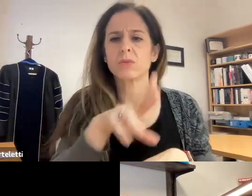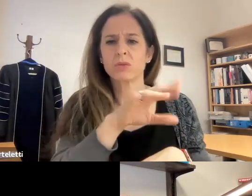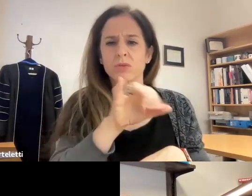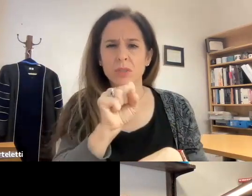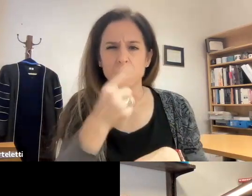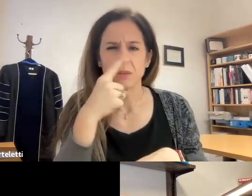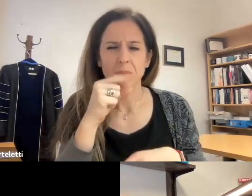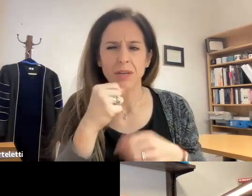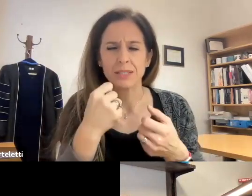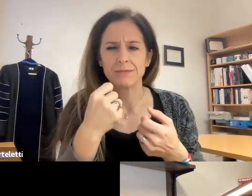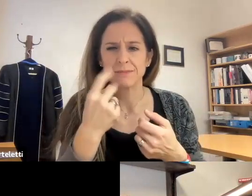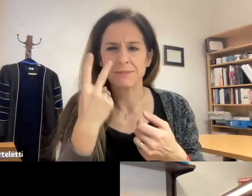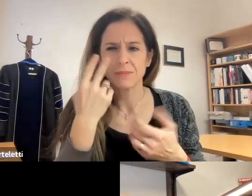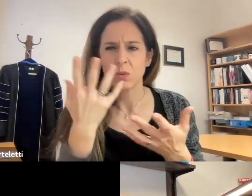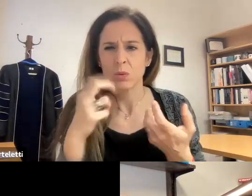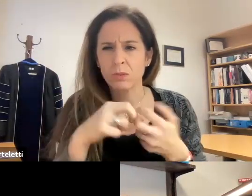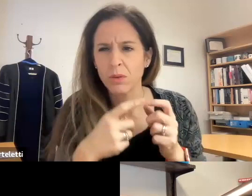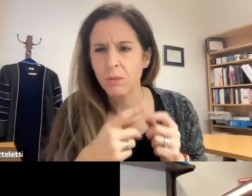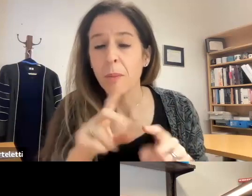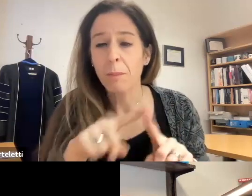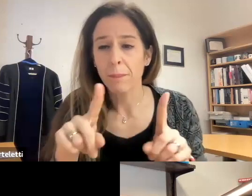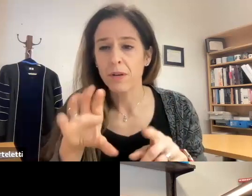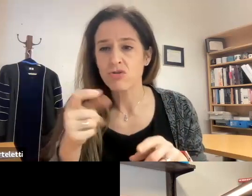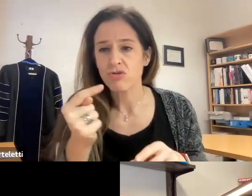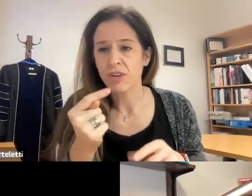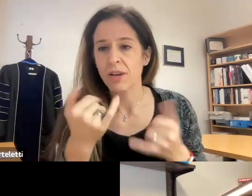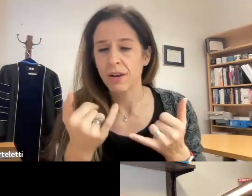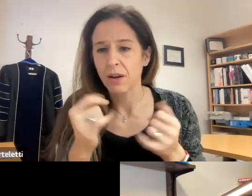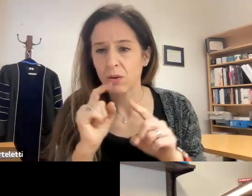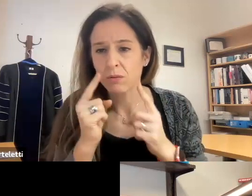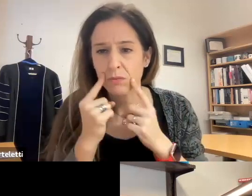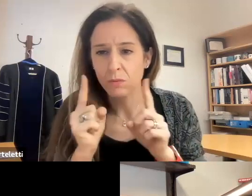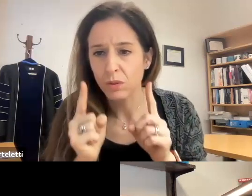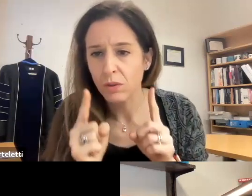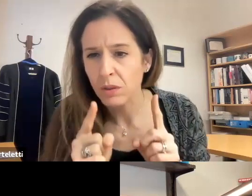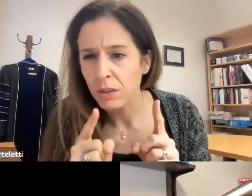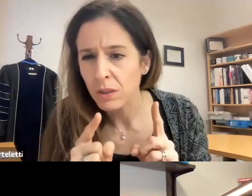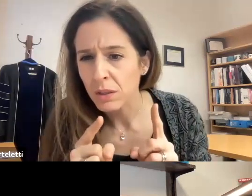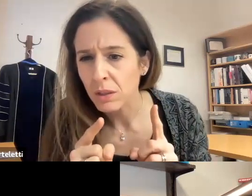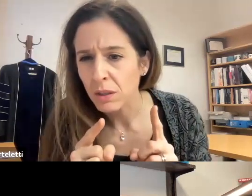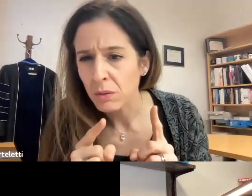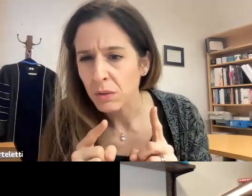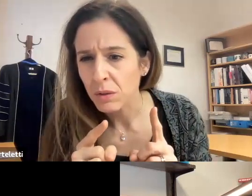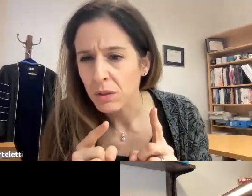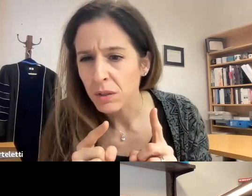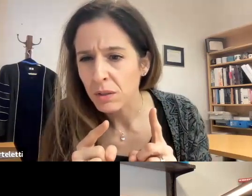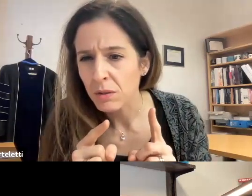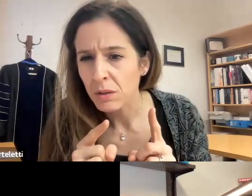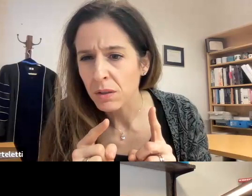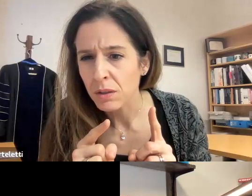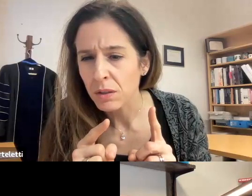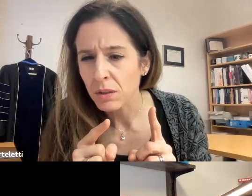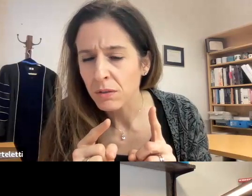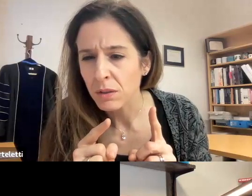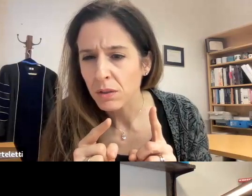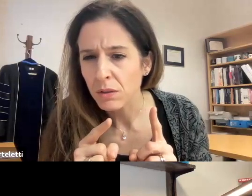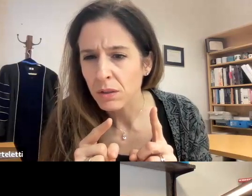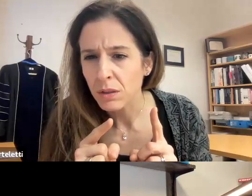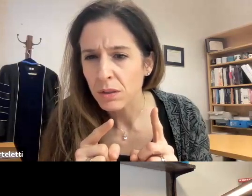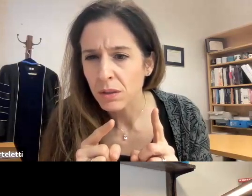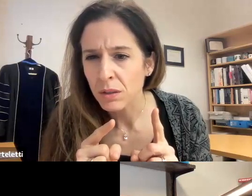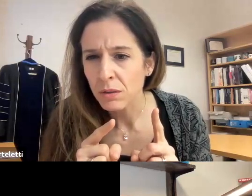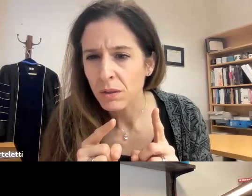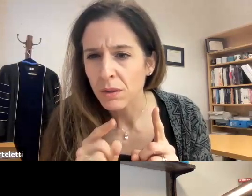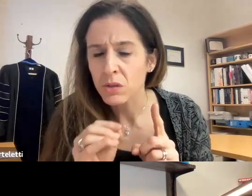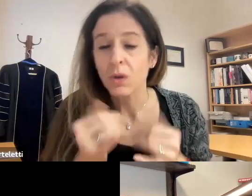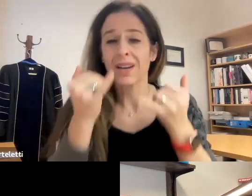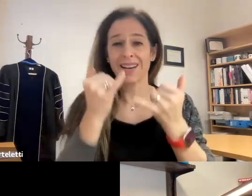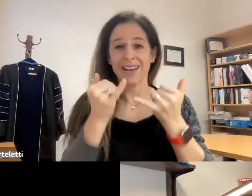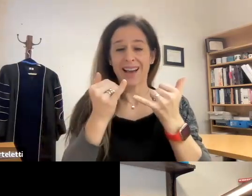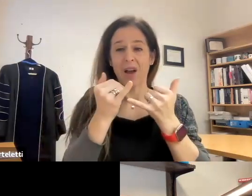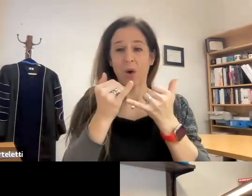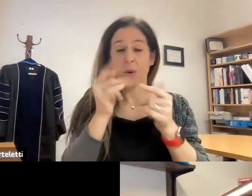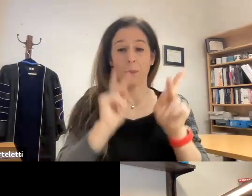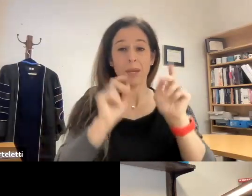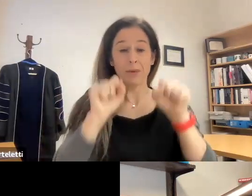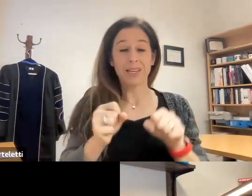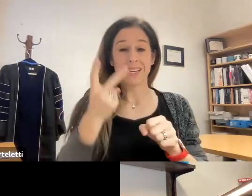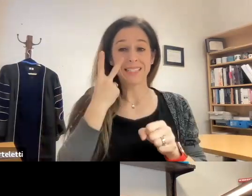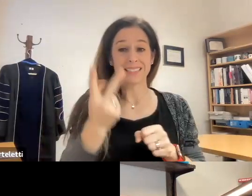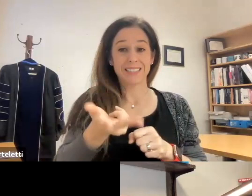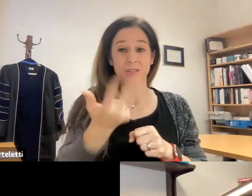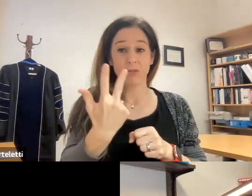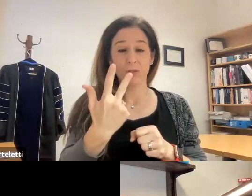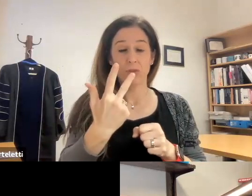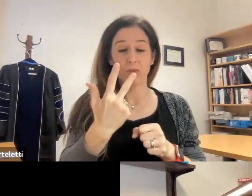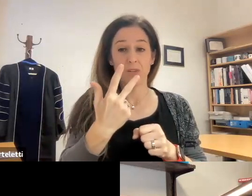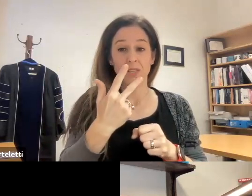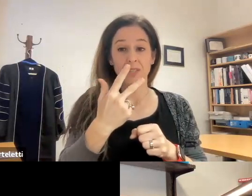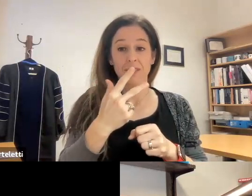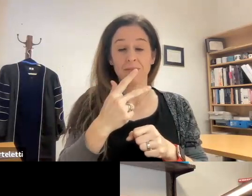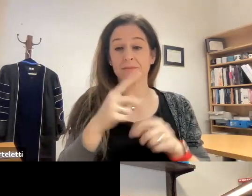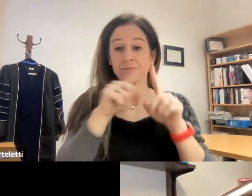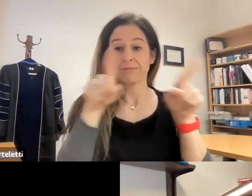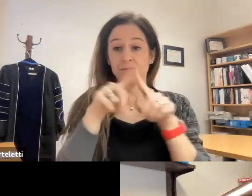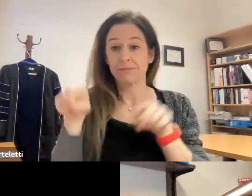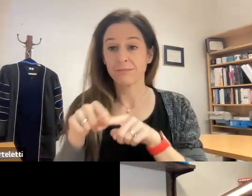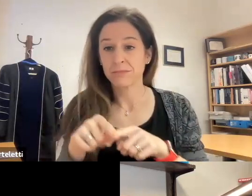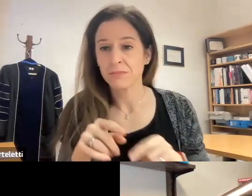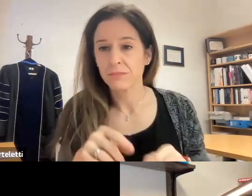working.